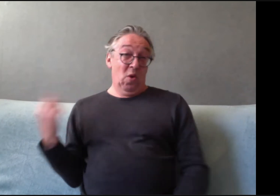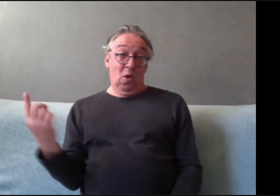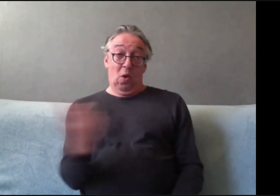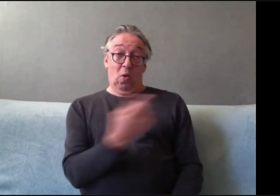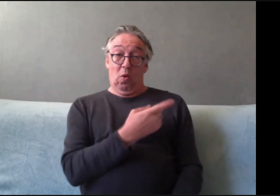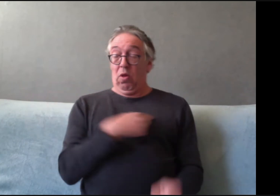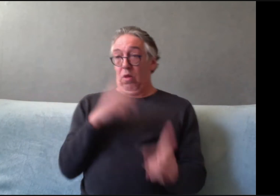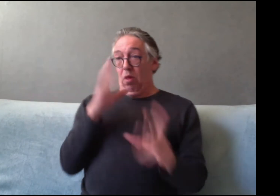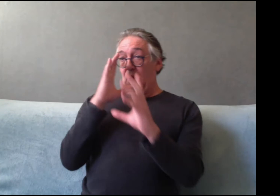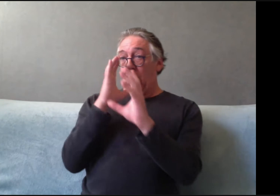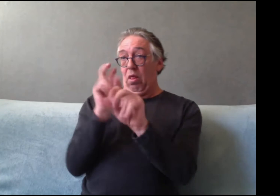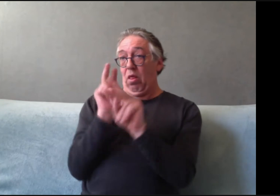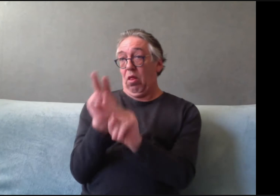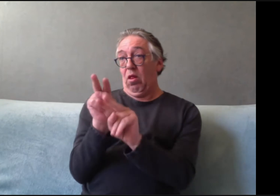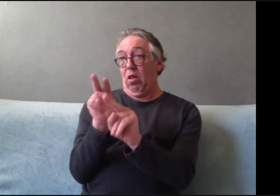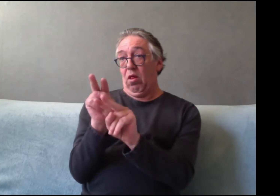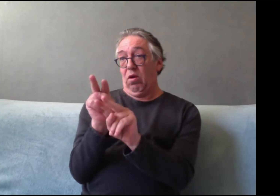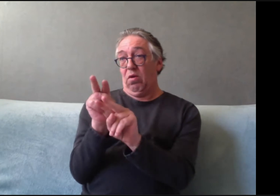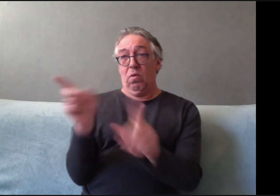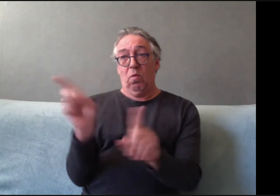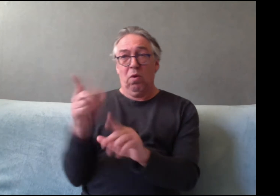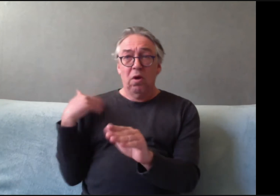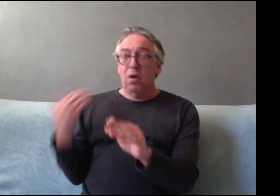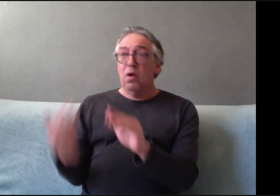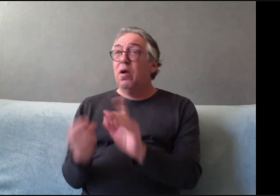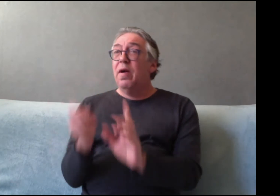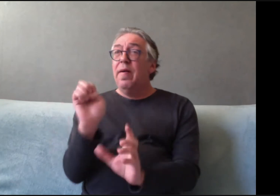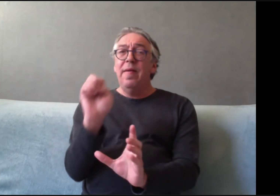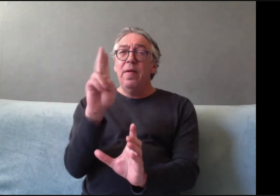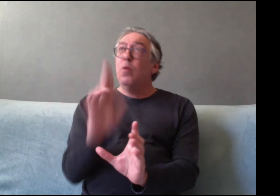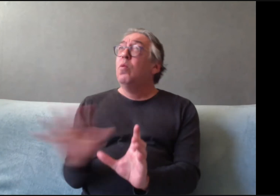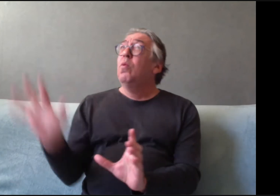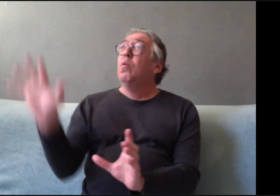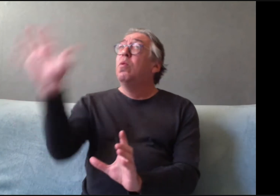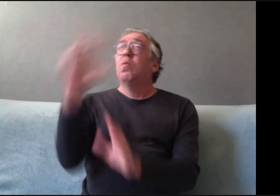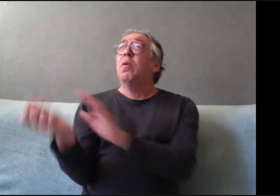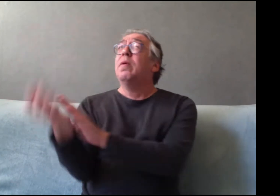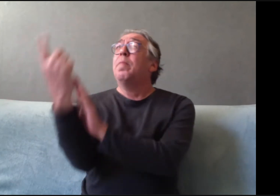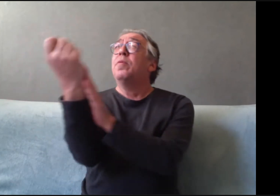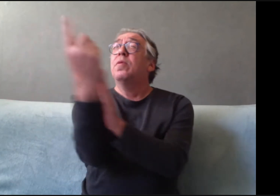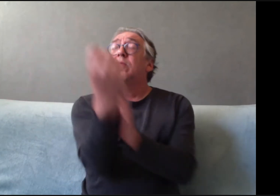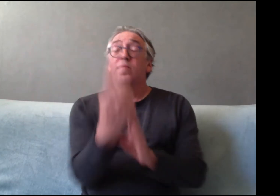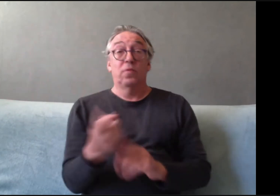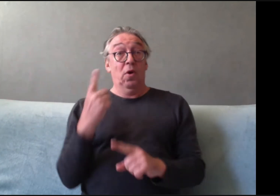in all Member States of the EU and in fact around the planet.